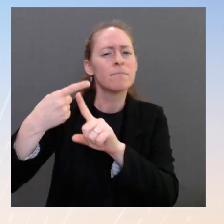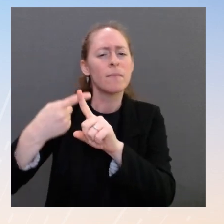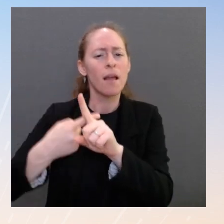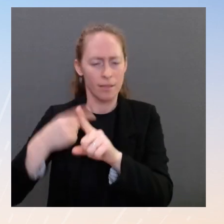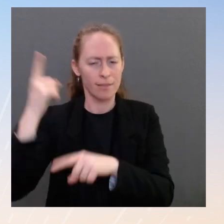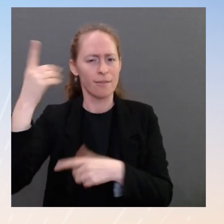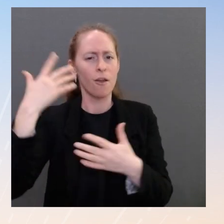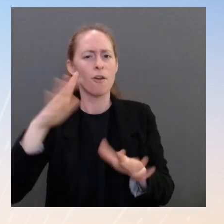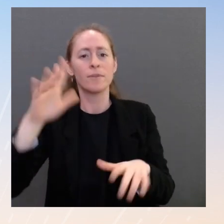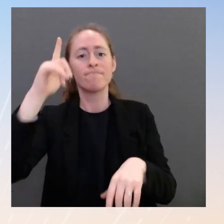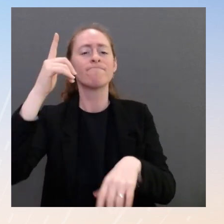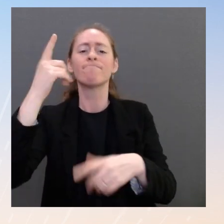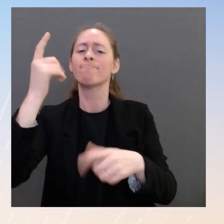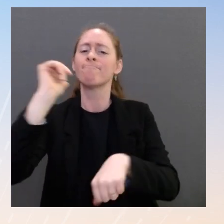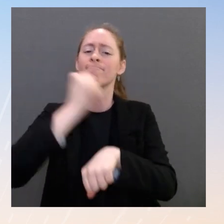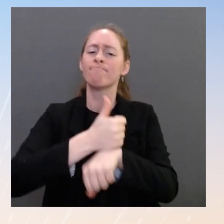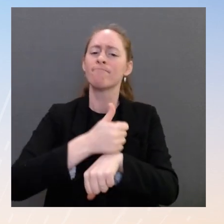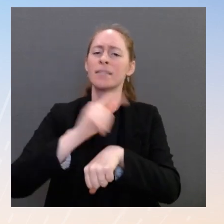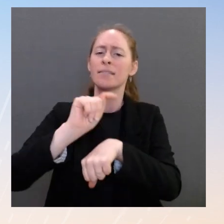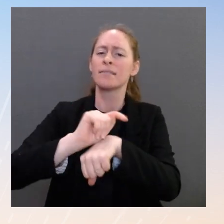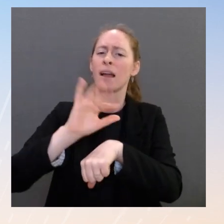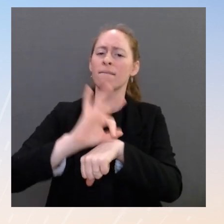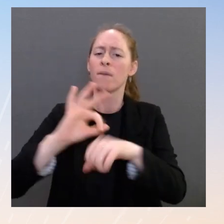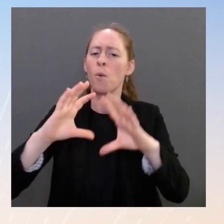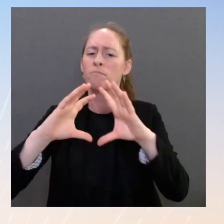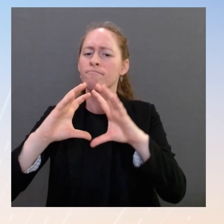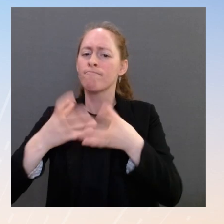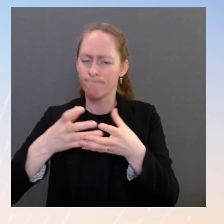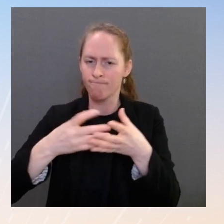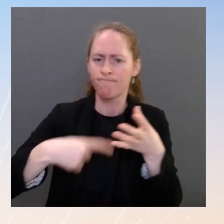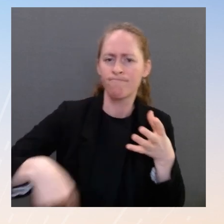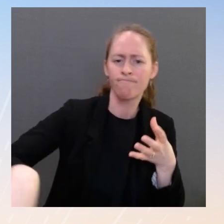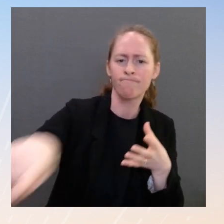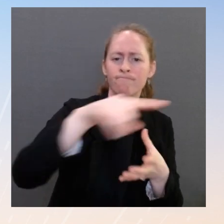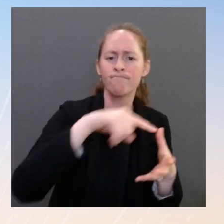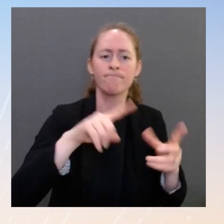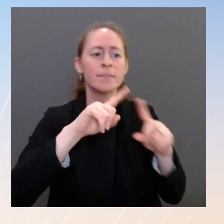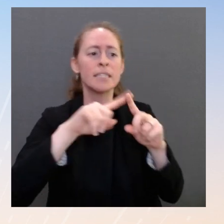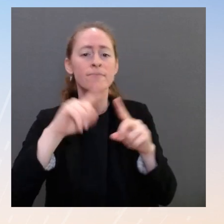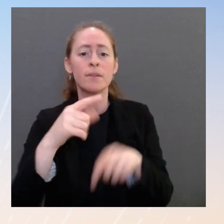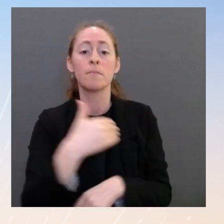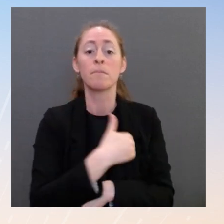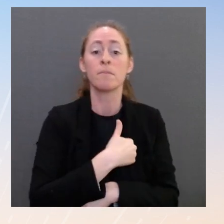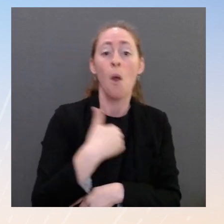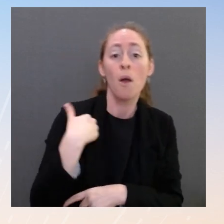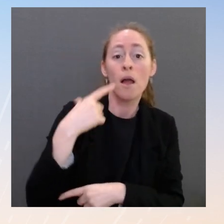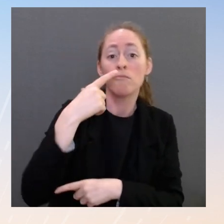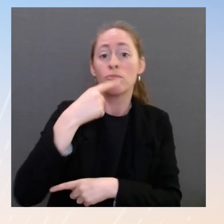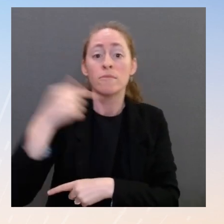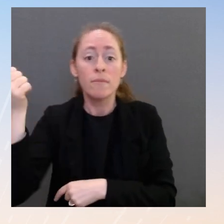including Poland and Bulgaria. This will help replace, over time, Russian gas to Europe, decreasing Europe's dependence on Russia